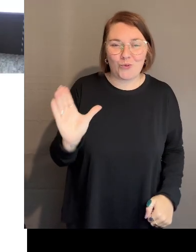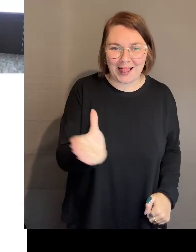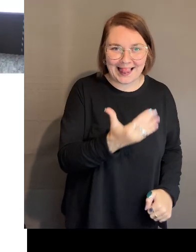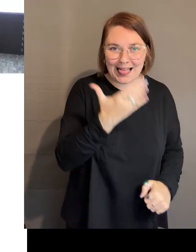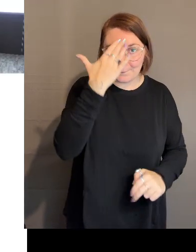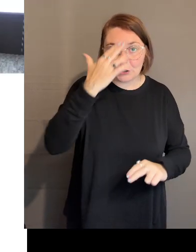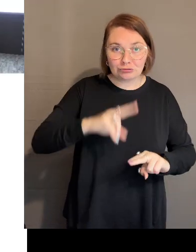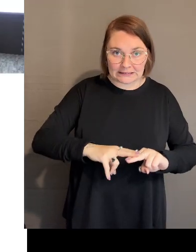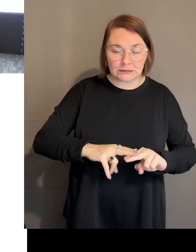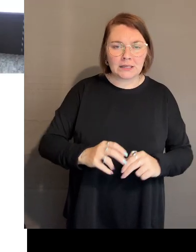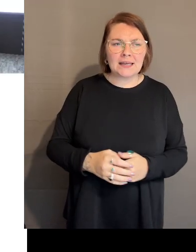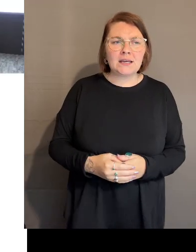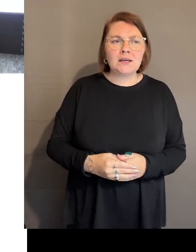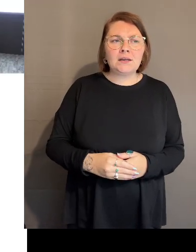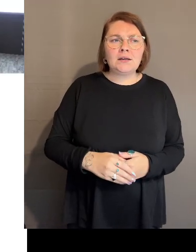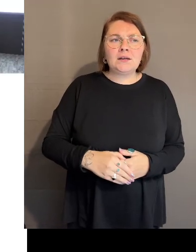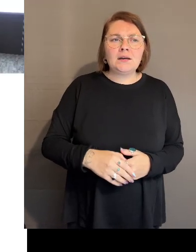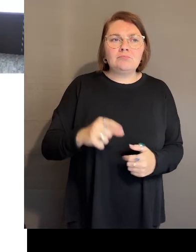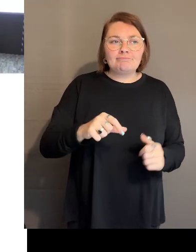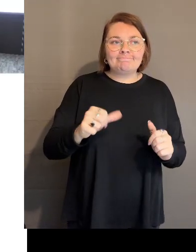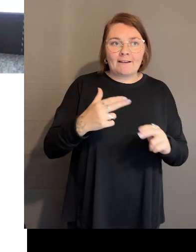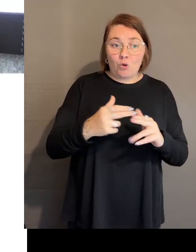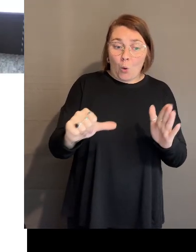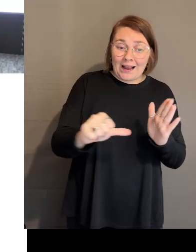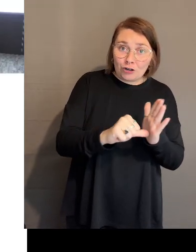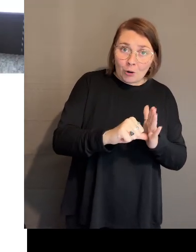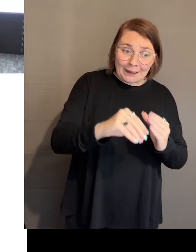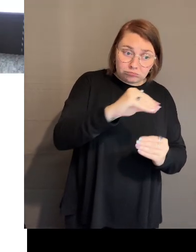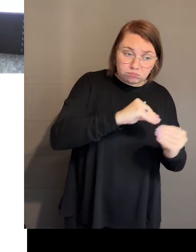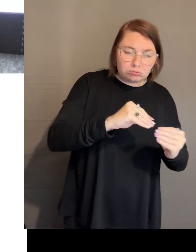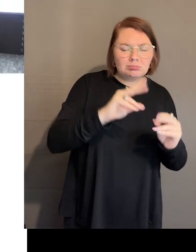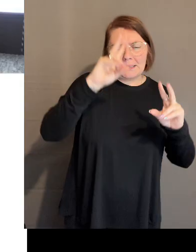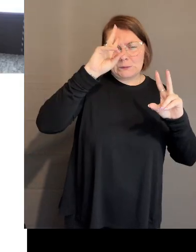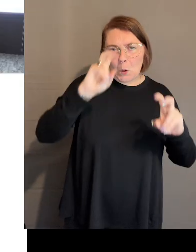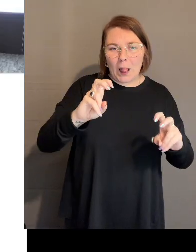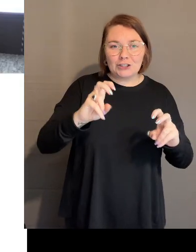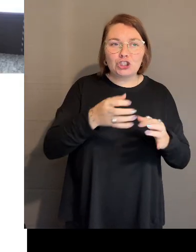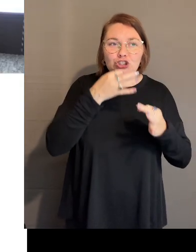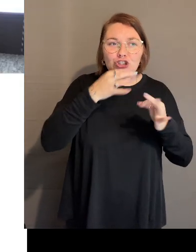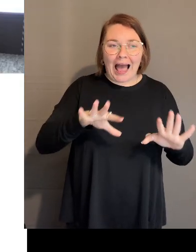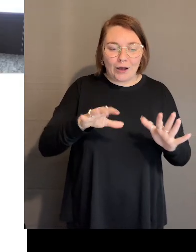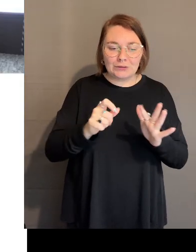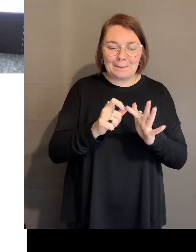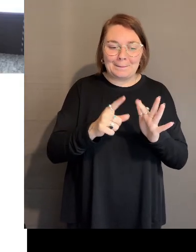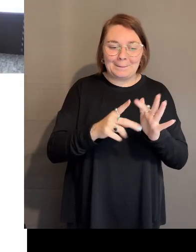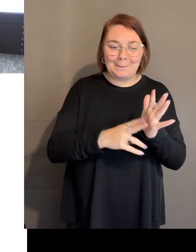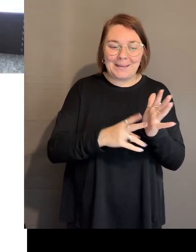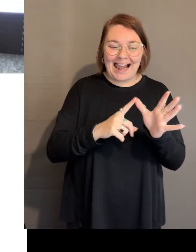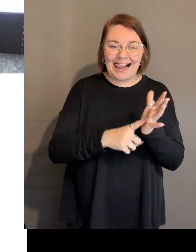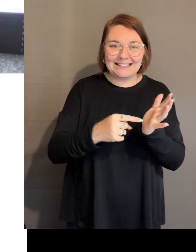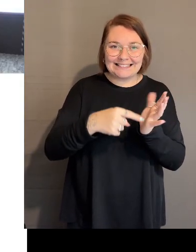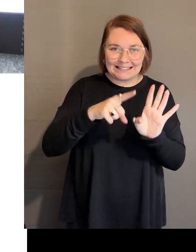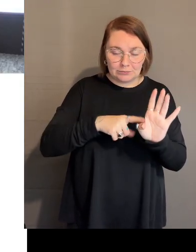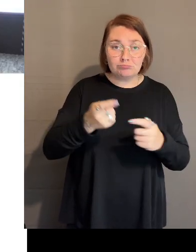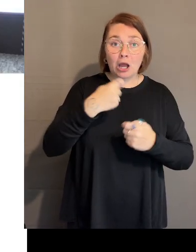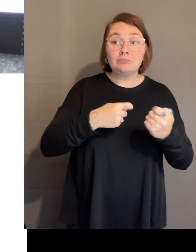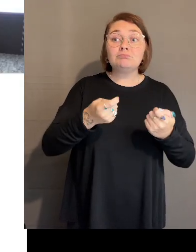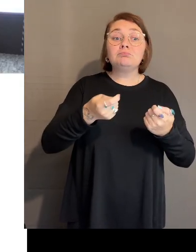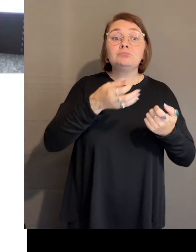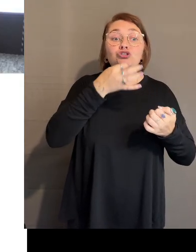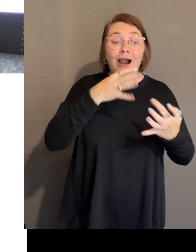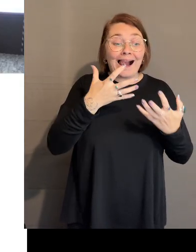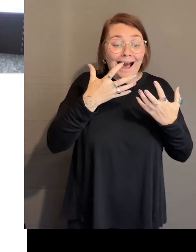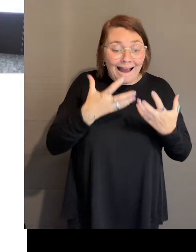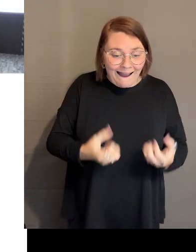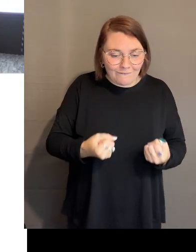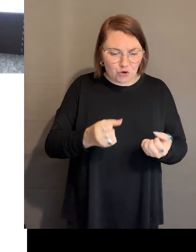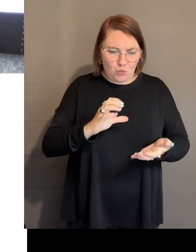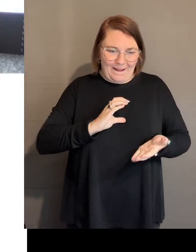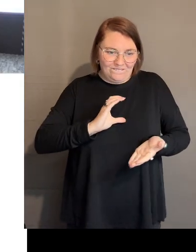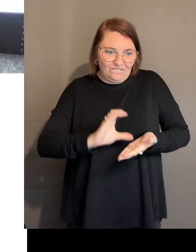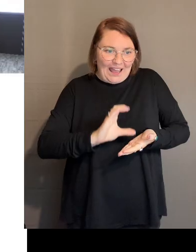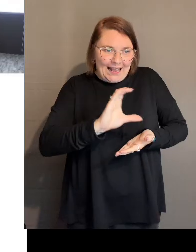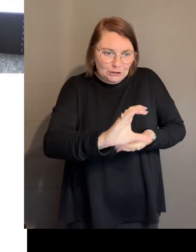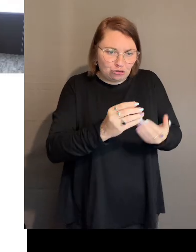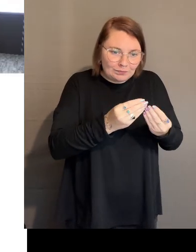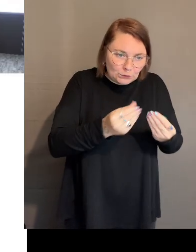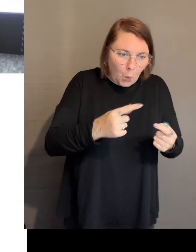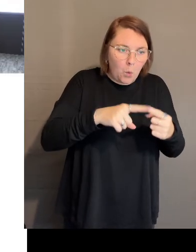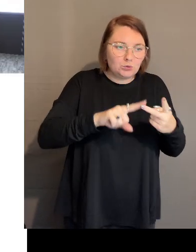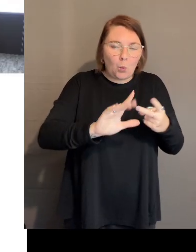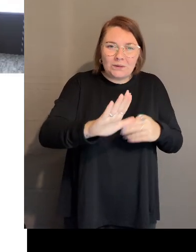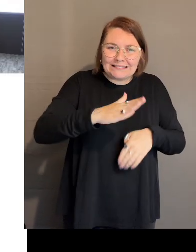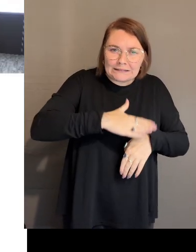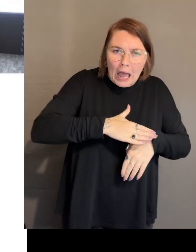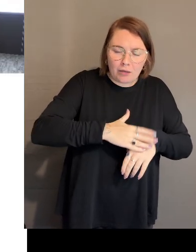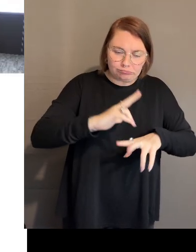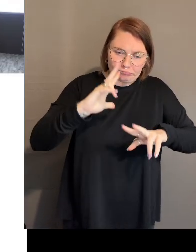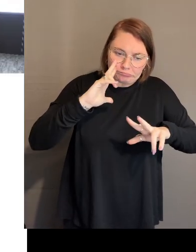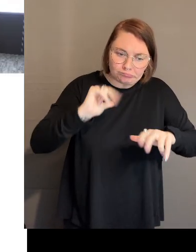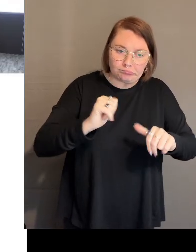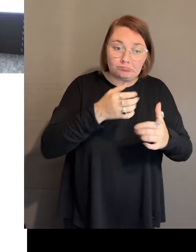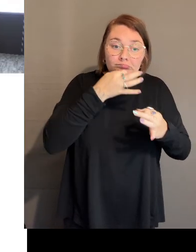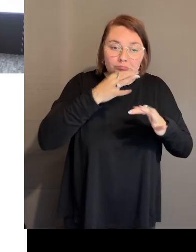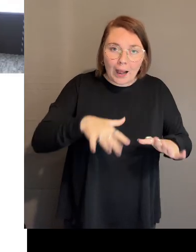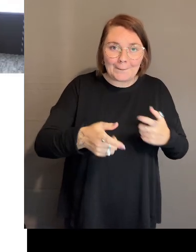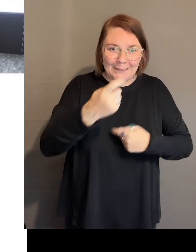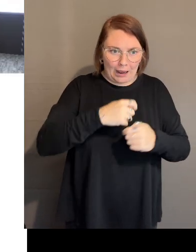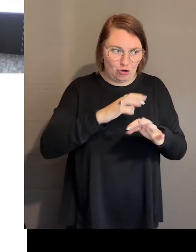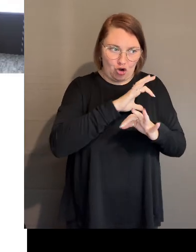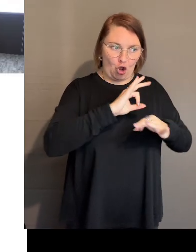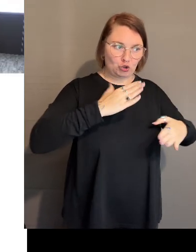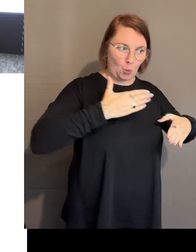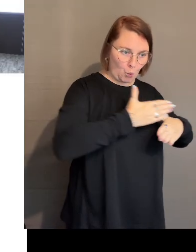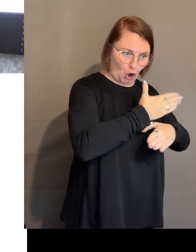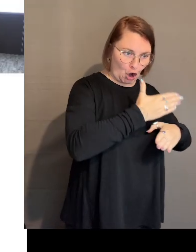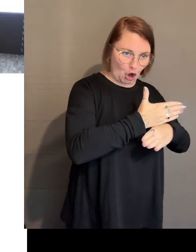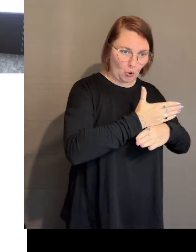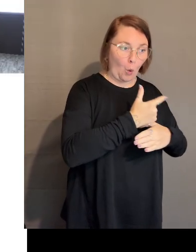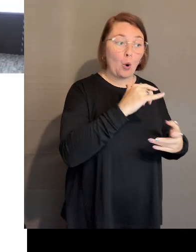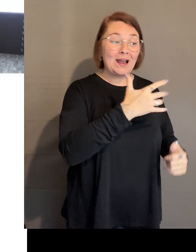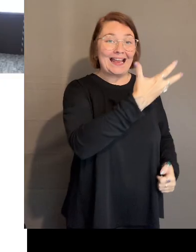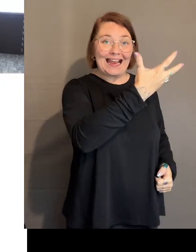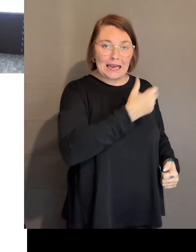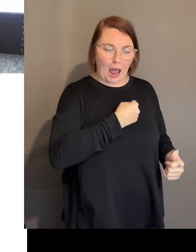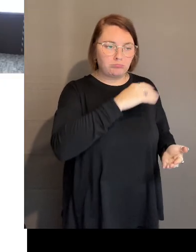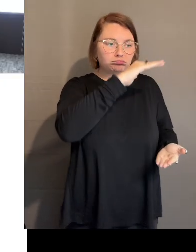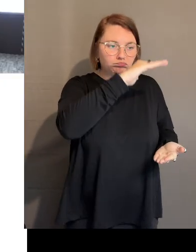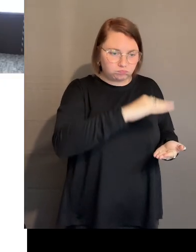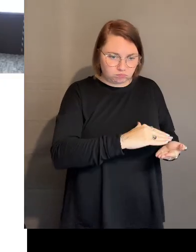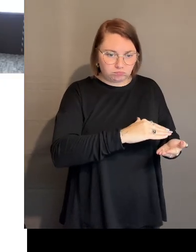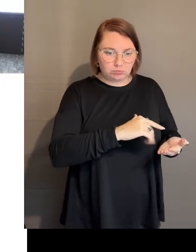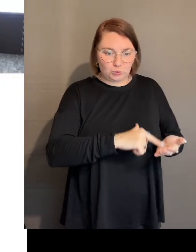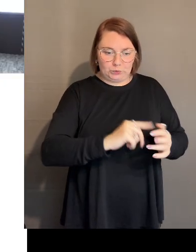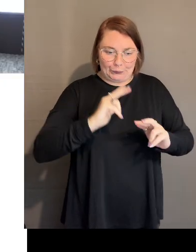hold parents. This is in the economic literature, often referred to as a child penalty. When you get a child, you invest, you put resources and time into the care of the child, and therefore you're not working, your income falls, etc.